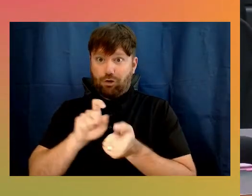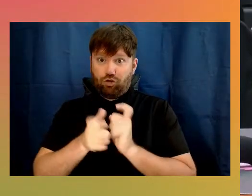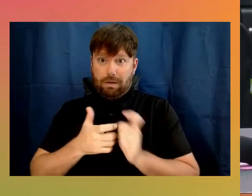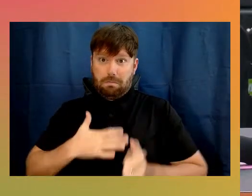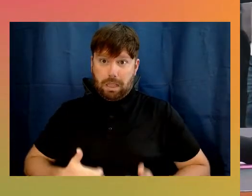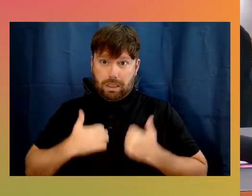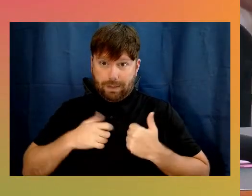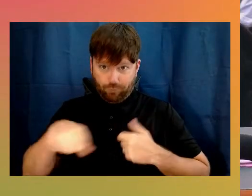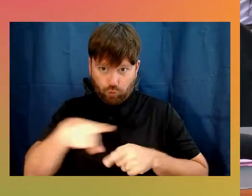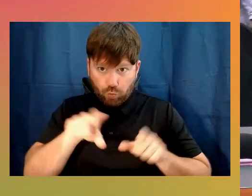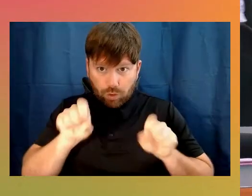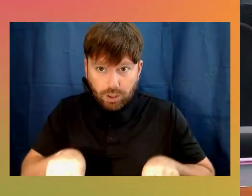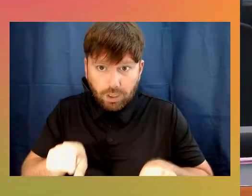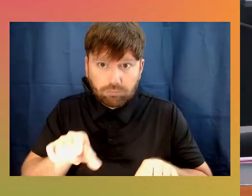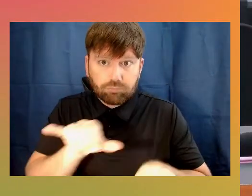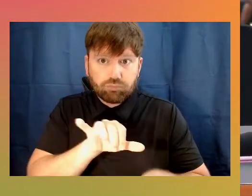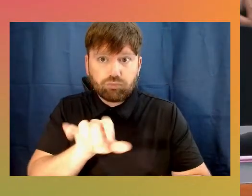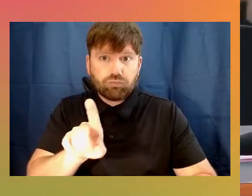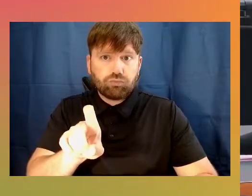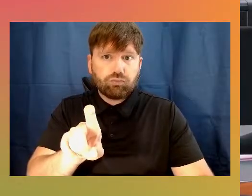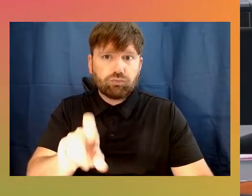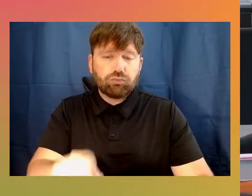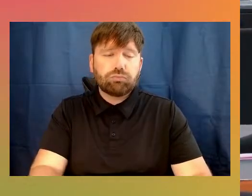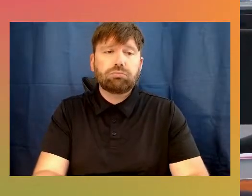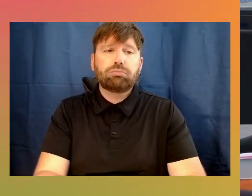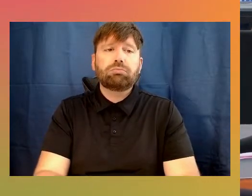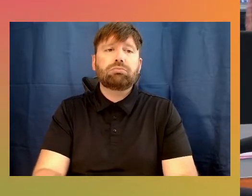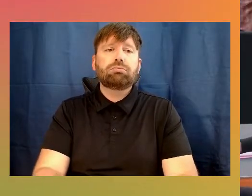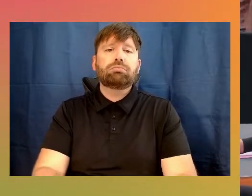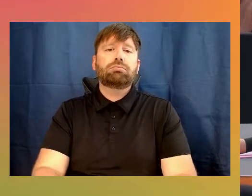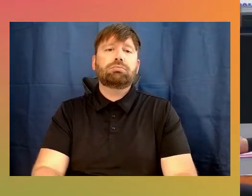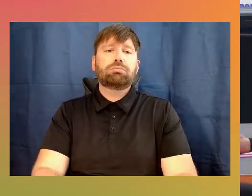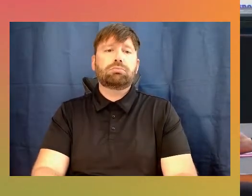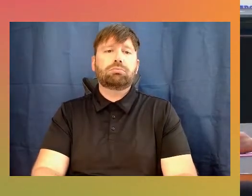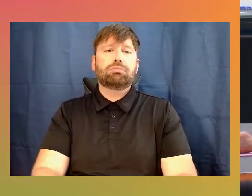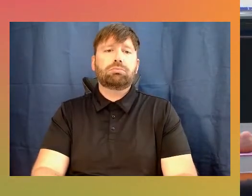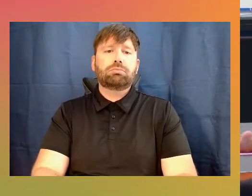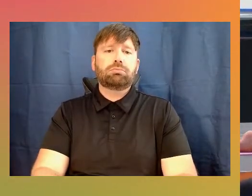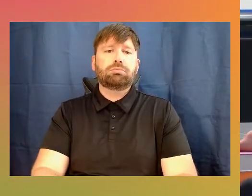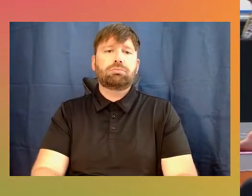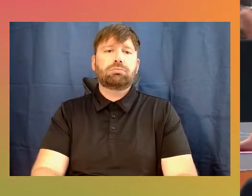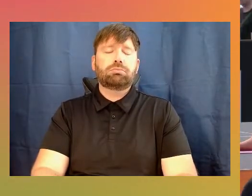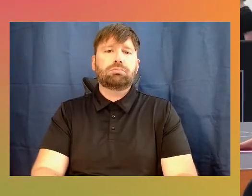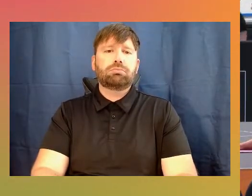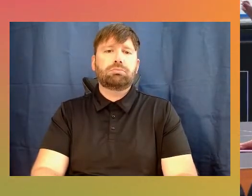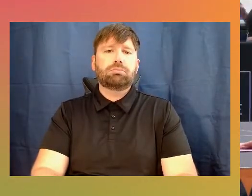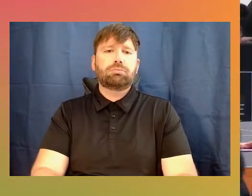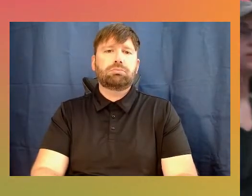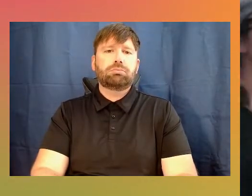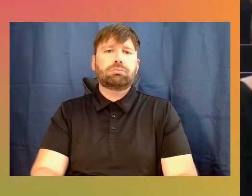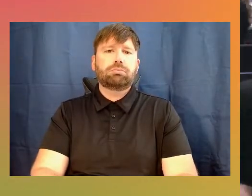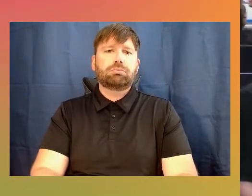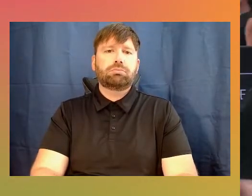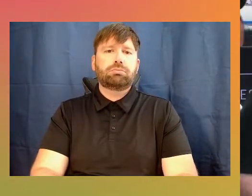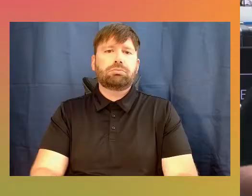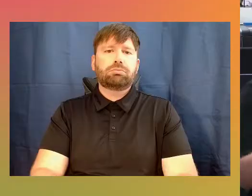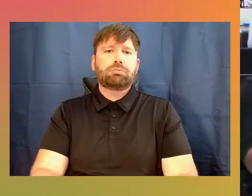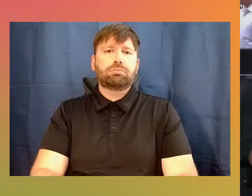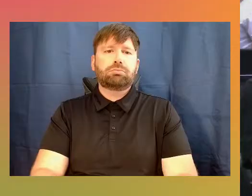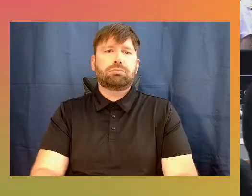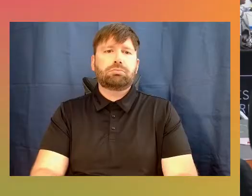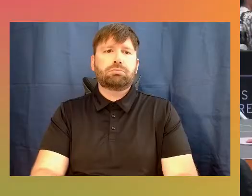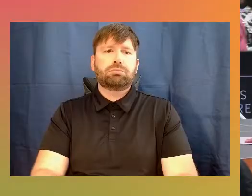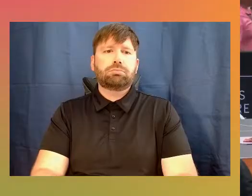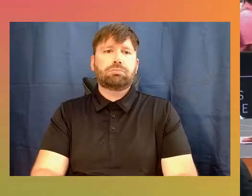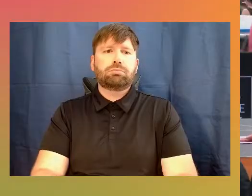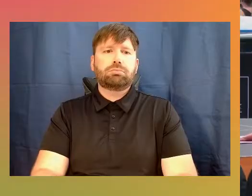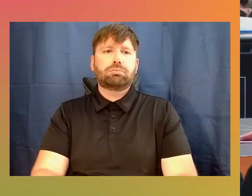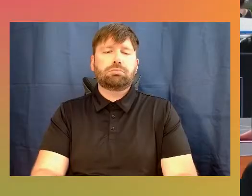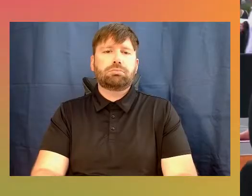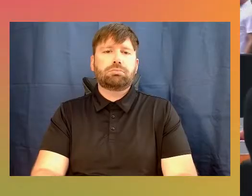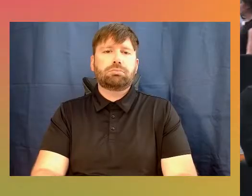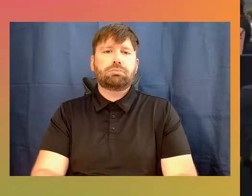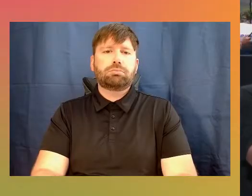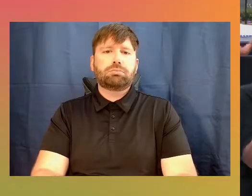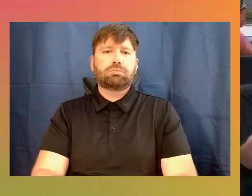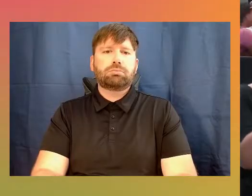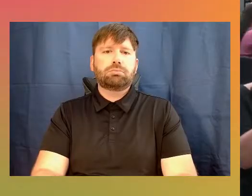THE THING THAT CHANGED MY LIFE,